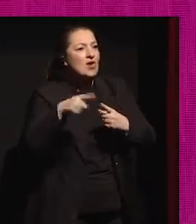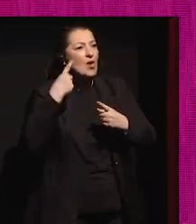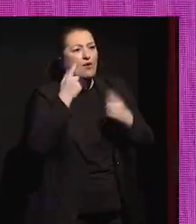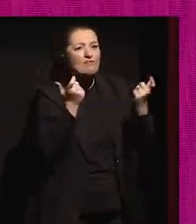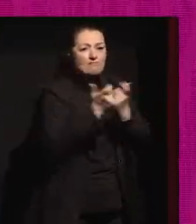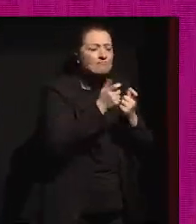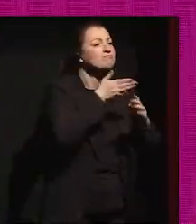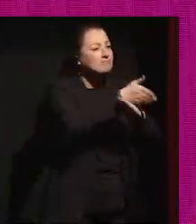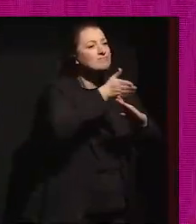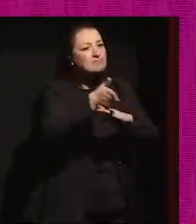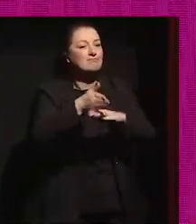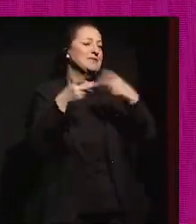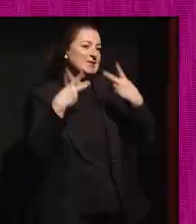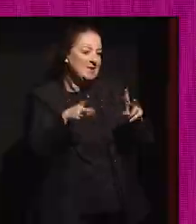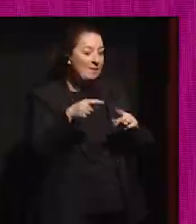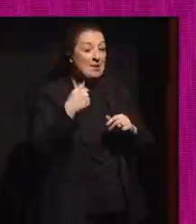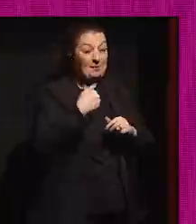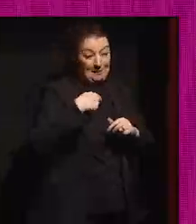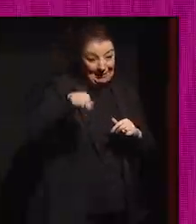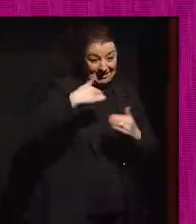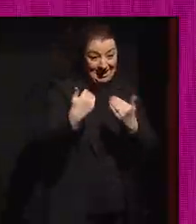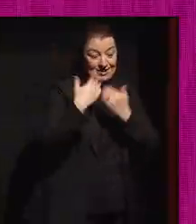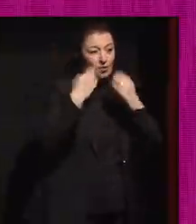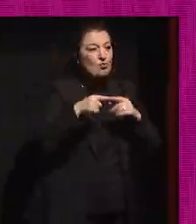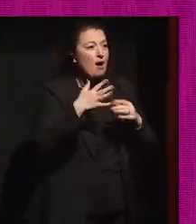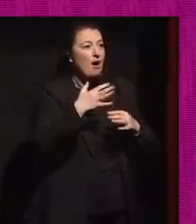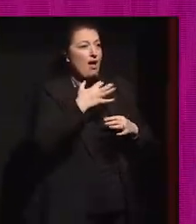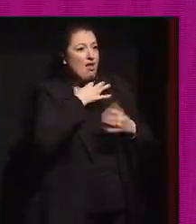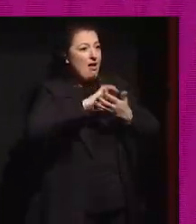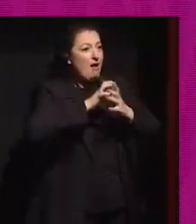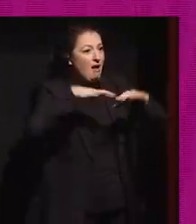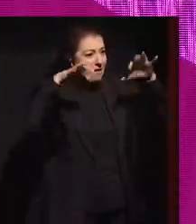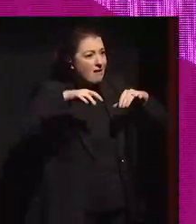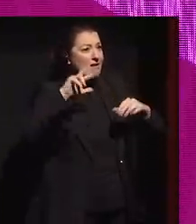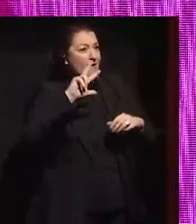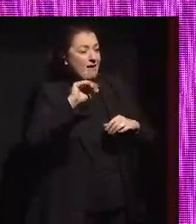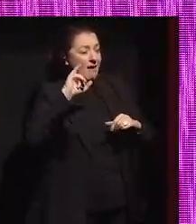of more than twenty-four non-governmental organizations that compose our civil space department,